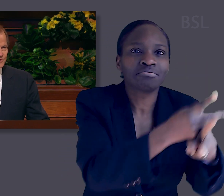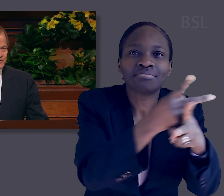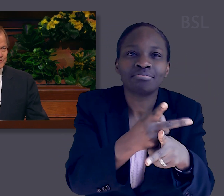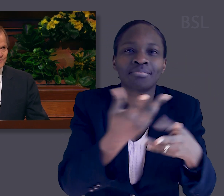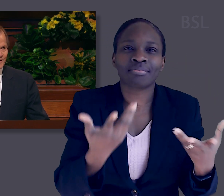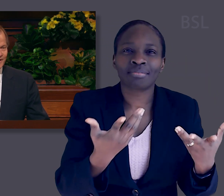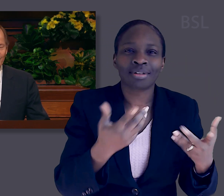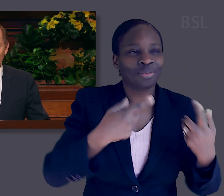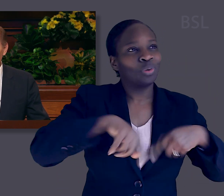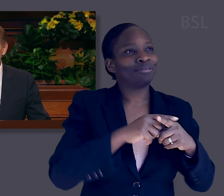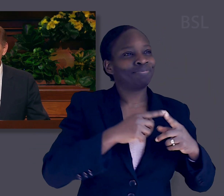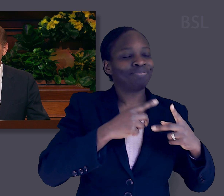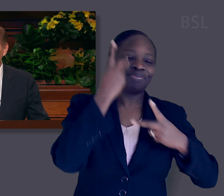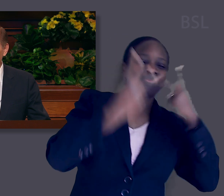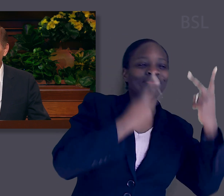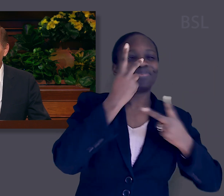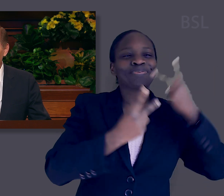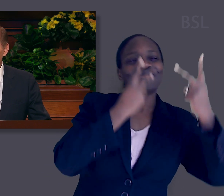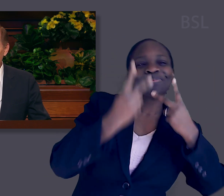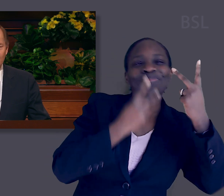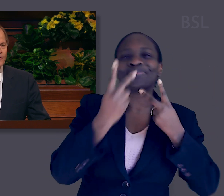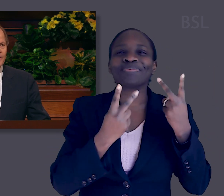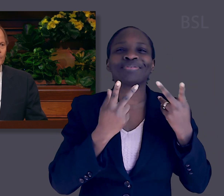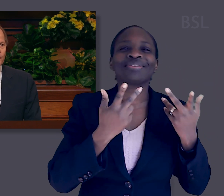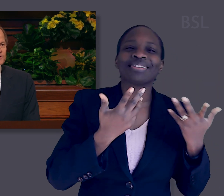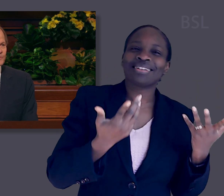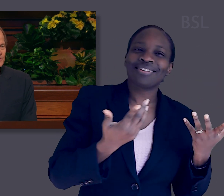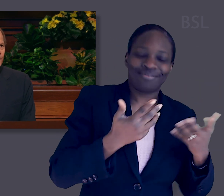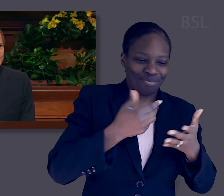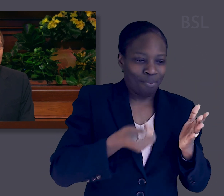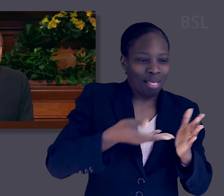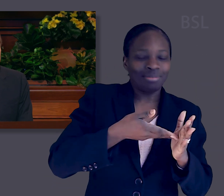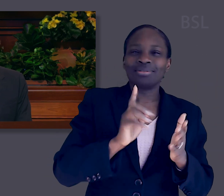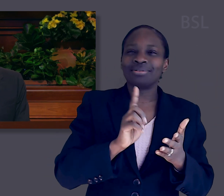such as caring for those in need, singing our favorite Christmas carols and hymns,